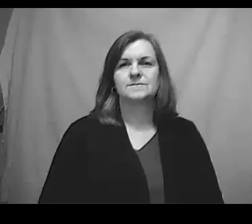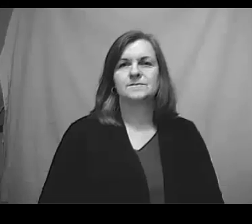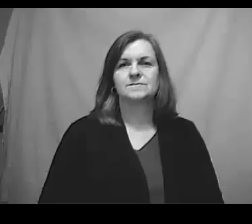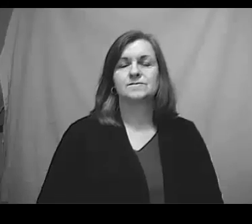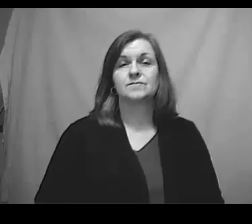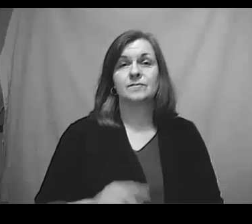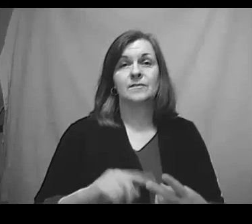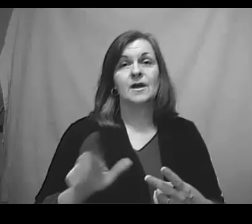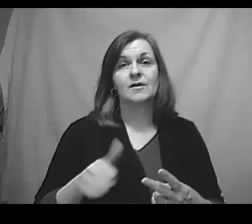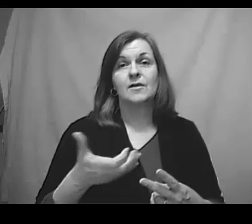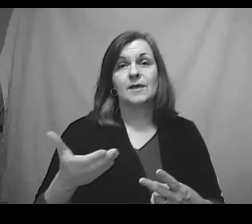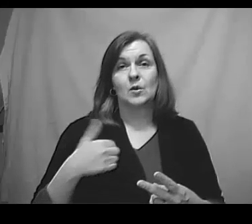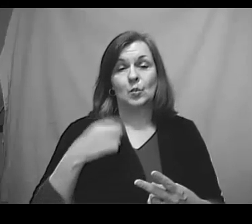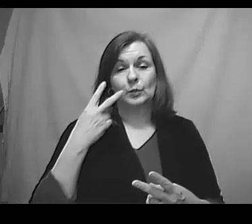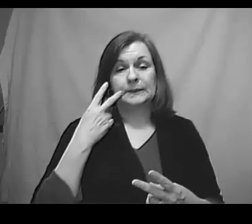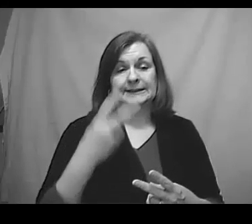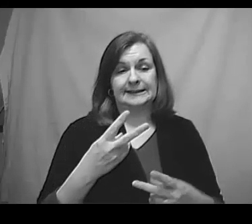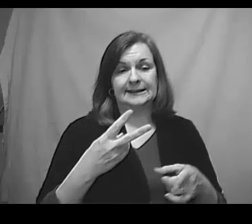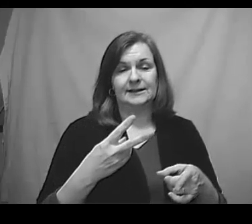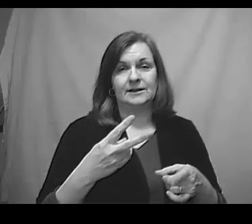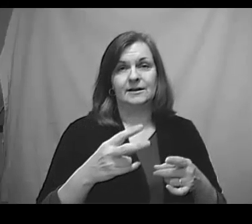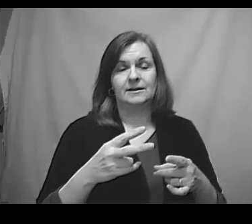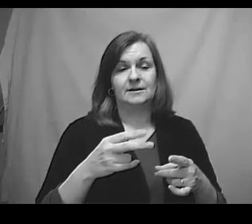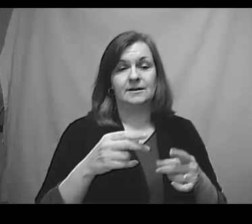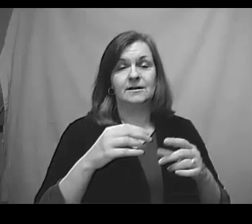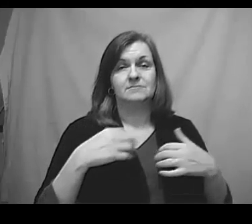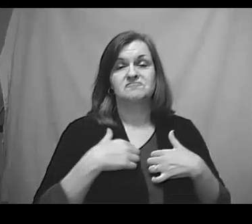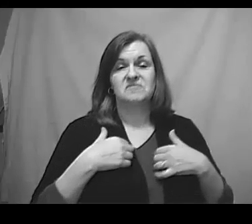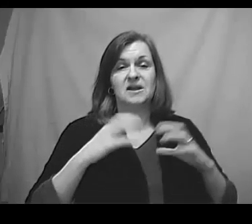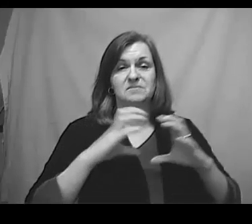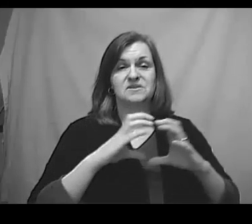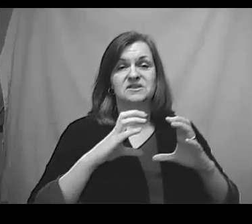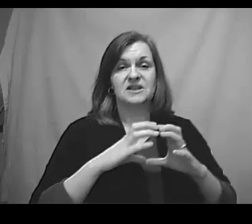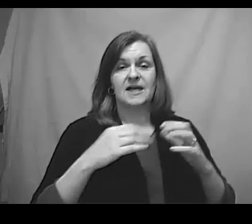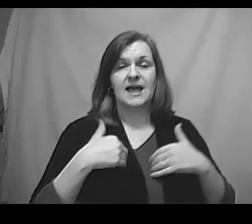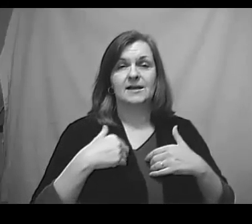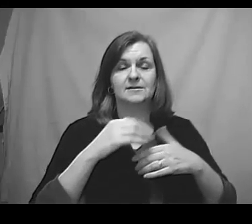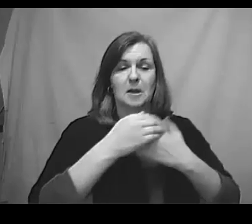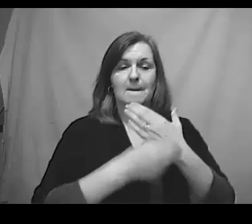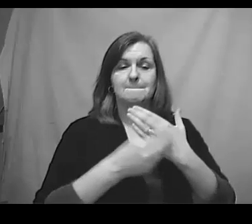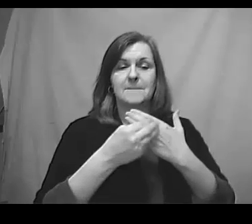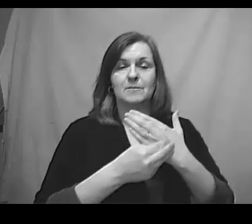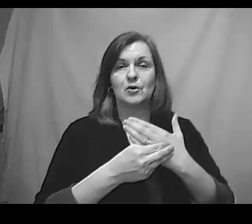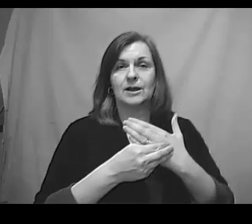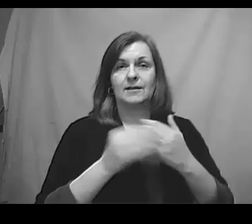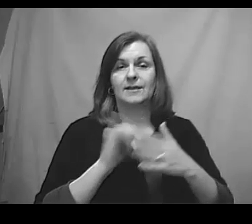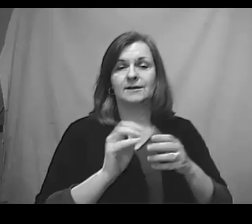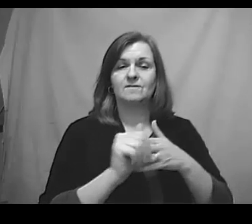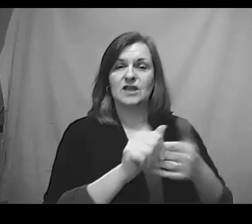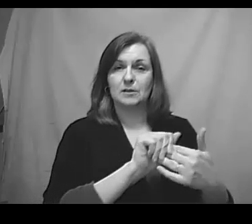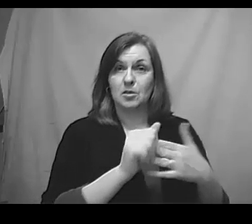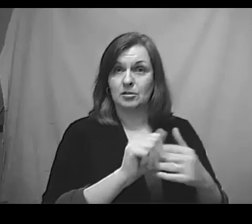the other thing that we typically see is a very flexible outer membrane to our animal cell